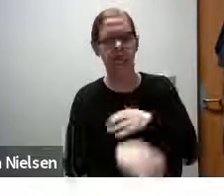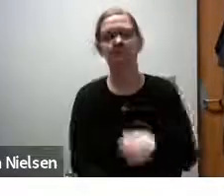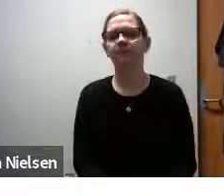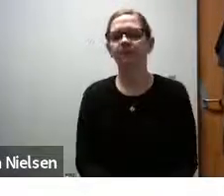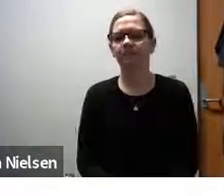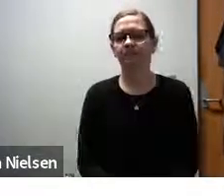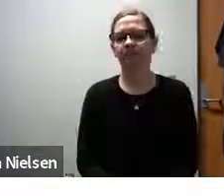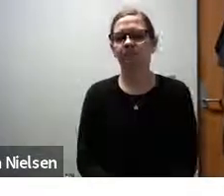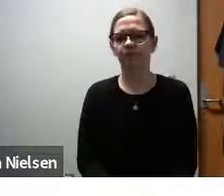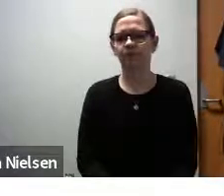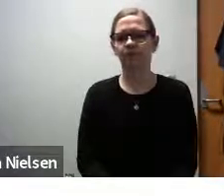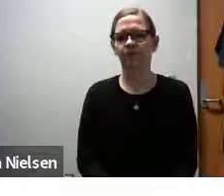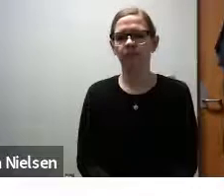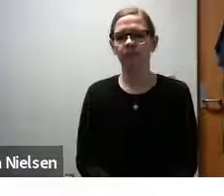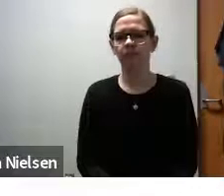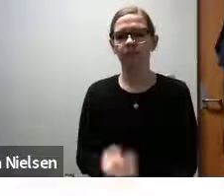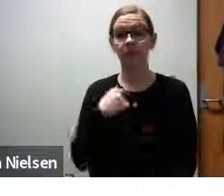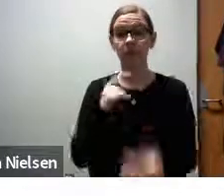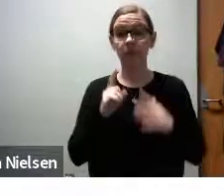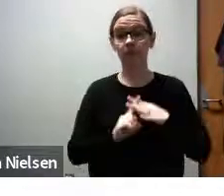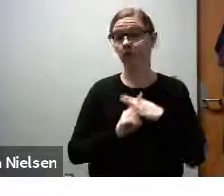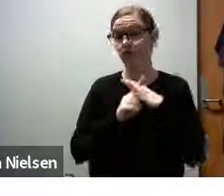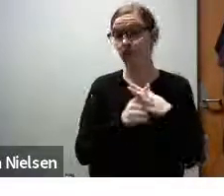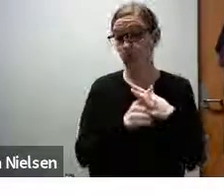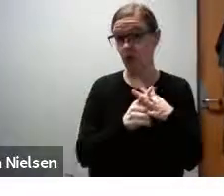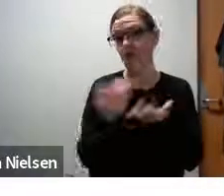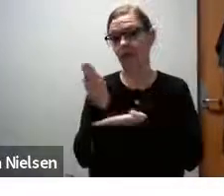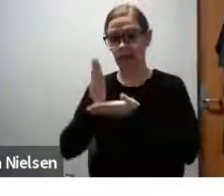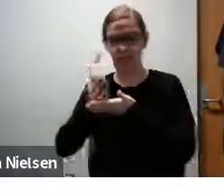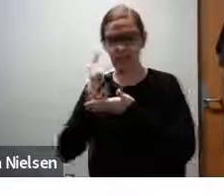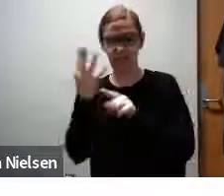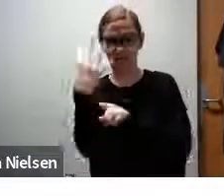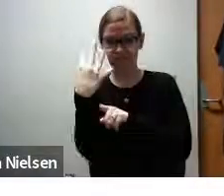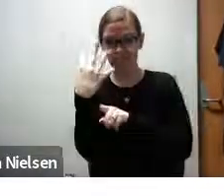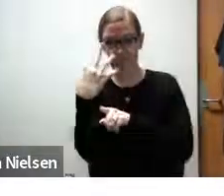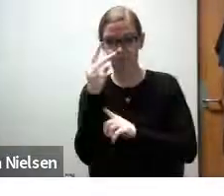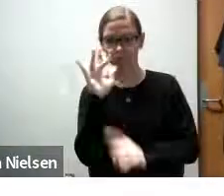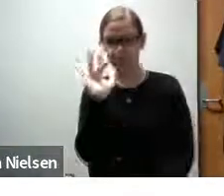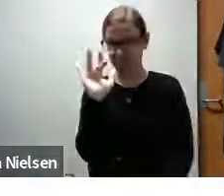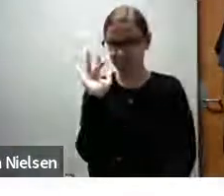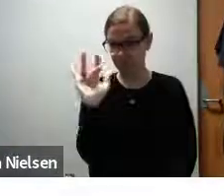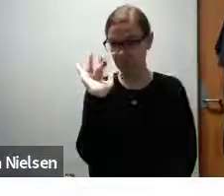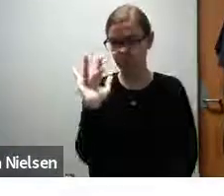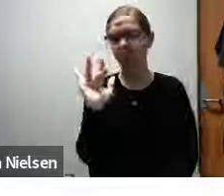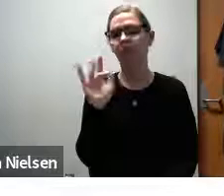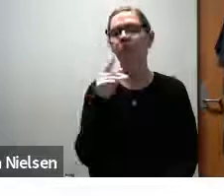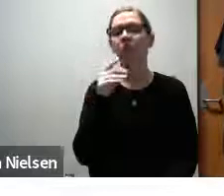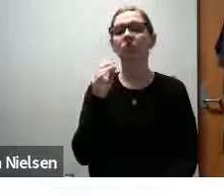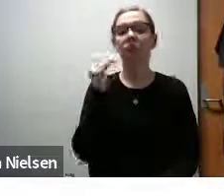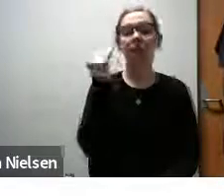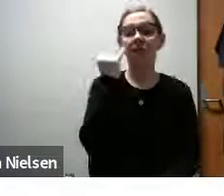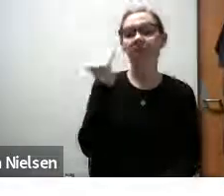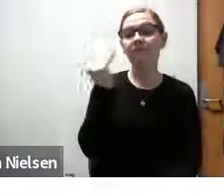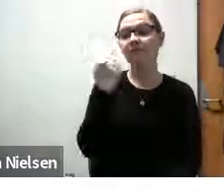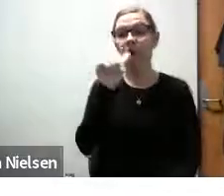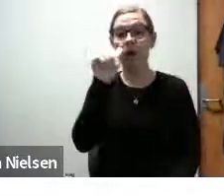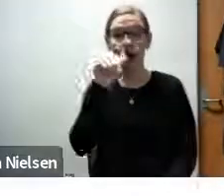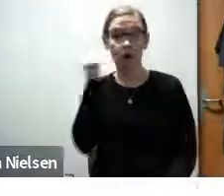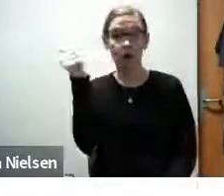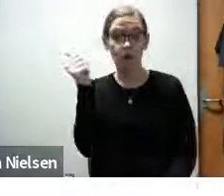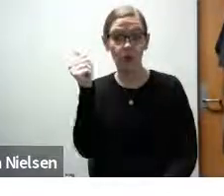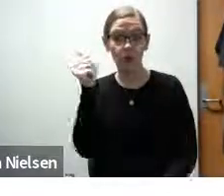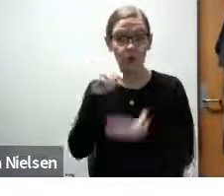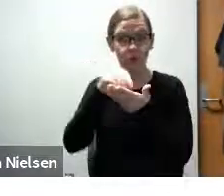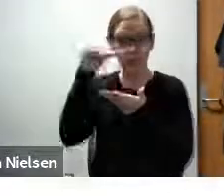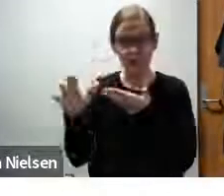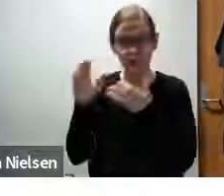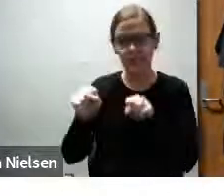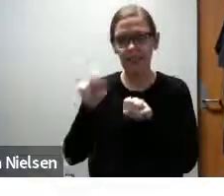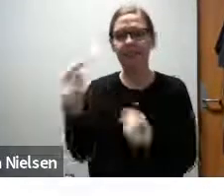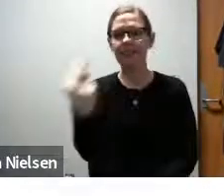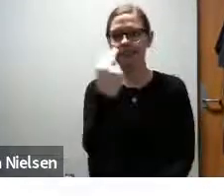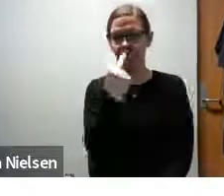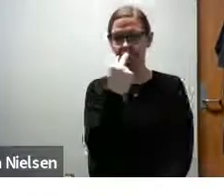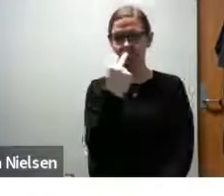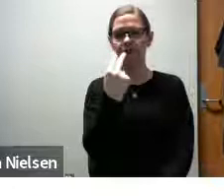Your start and stop the this button controls whether you can be seen by the participants. So we want to make sure that you have your video own five minutes before class.